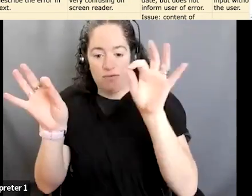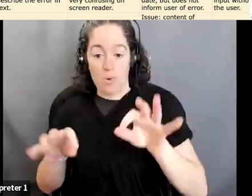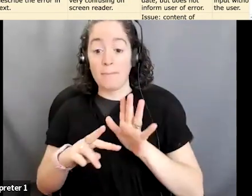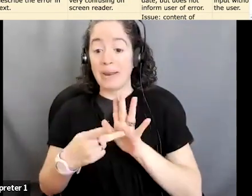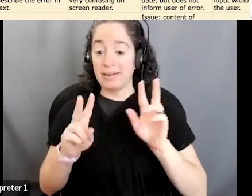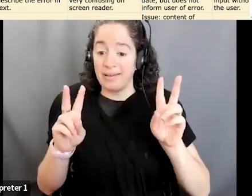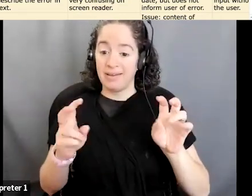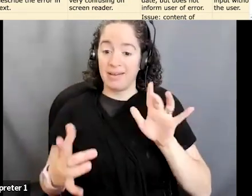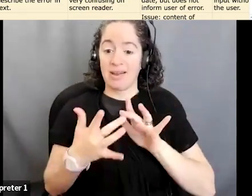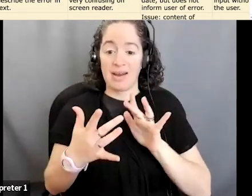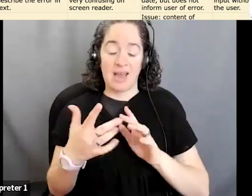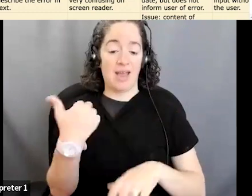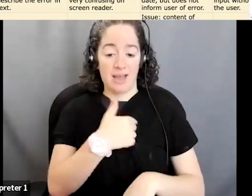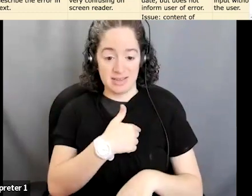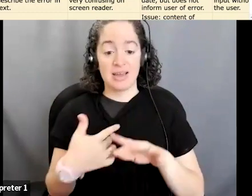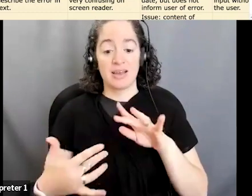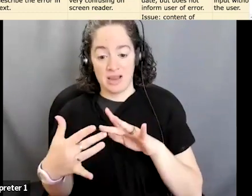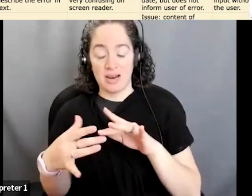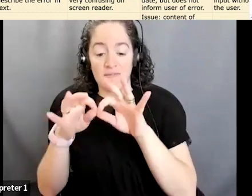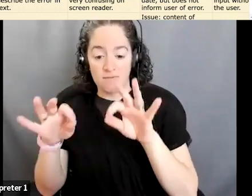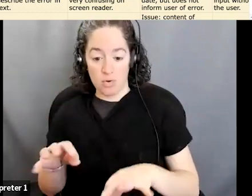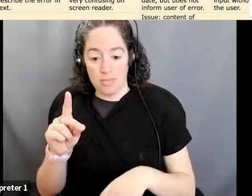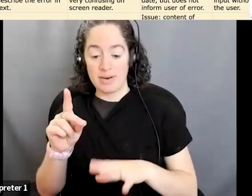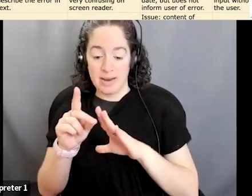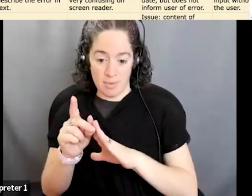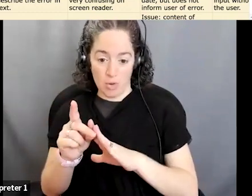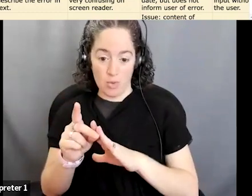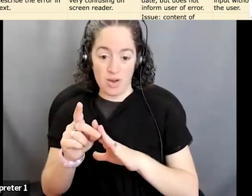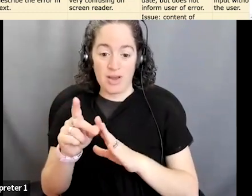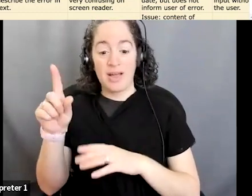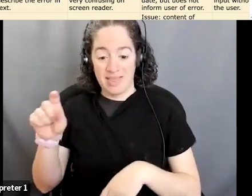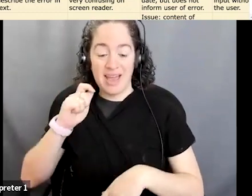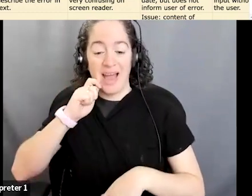was read out with every single field by Apple VoiceOver.